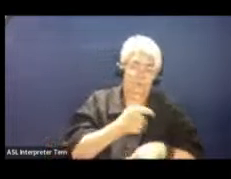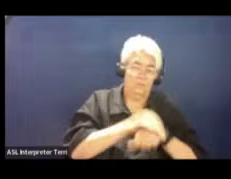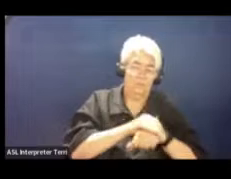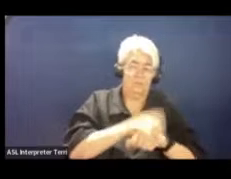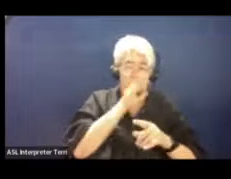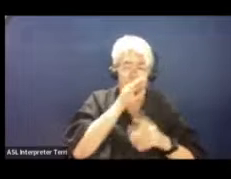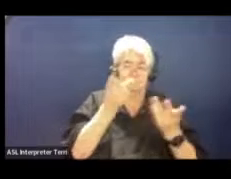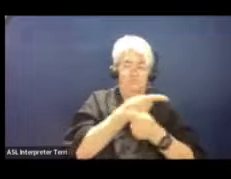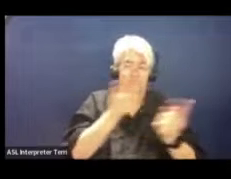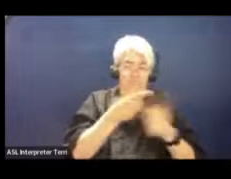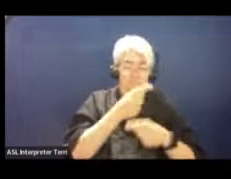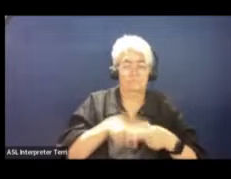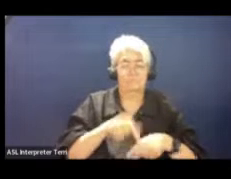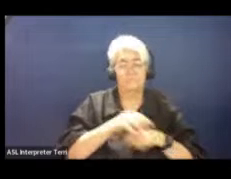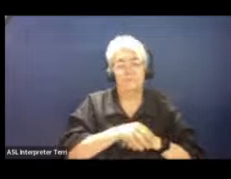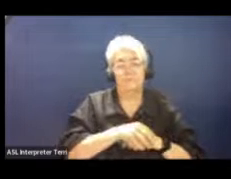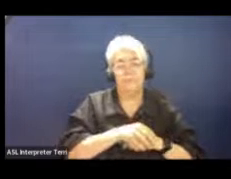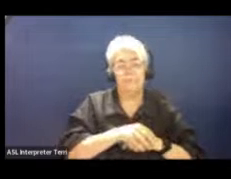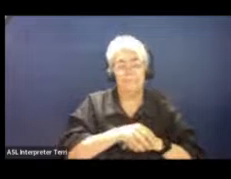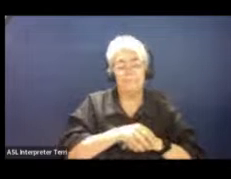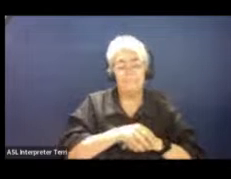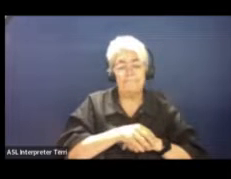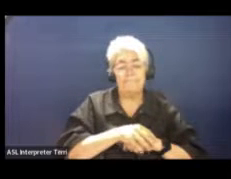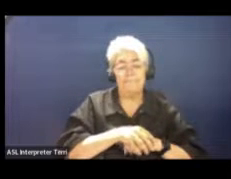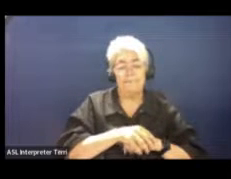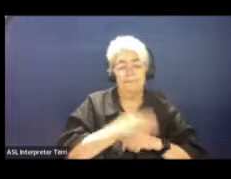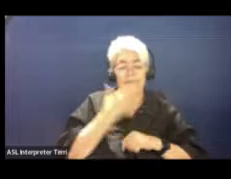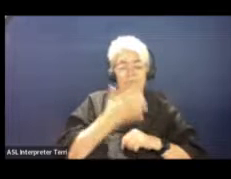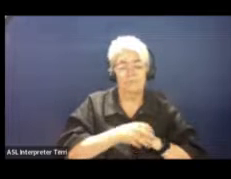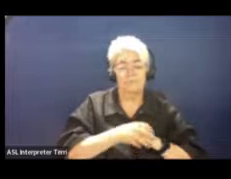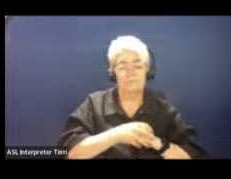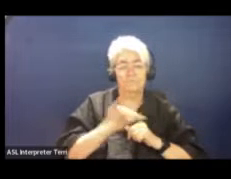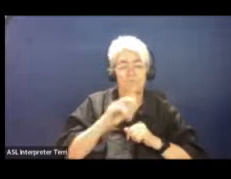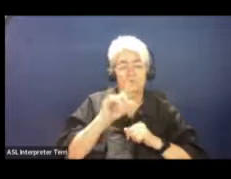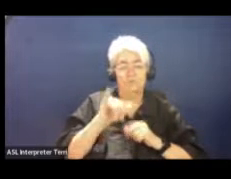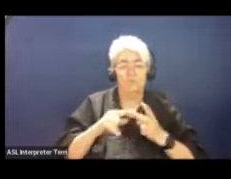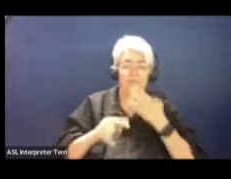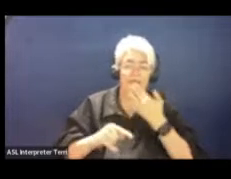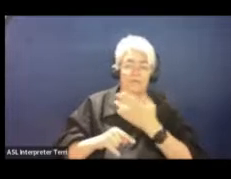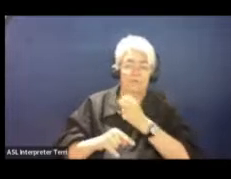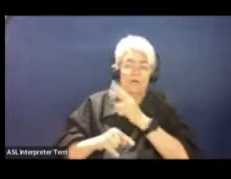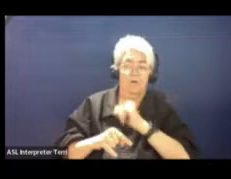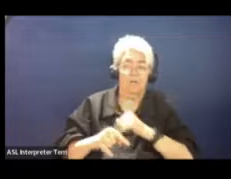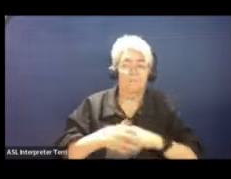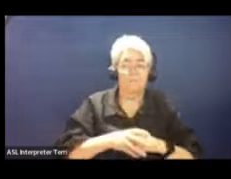silencie el audio original. Gracias, Judy. Thank you, Terry. Judy Dettmer: This webinar will